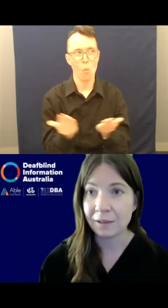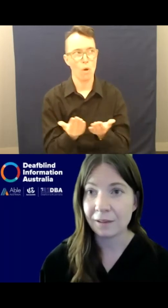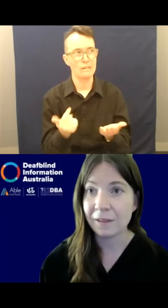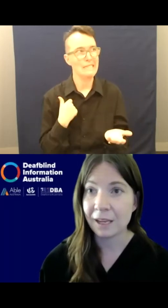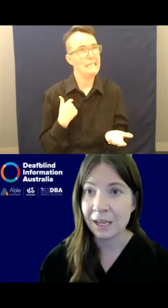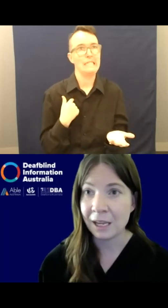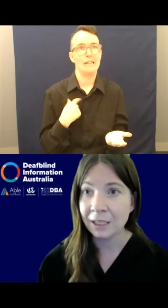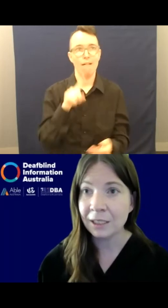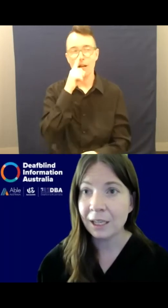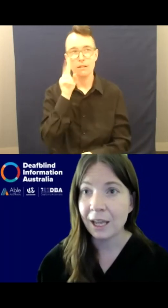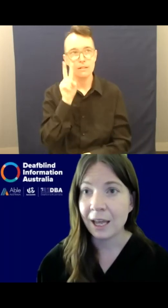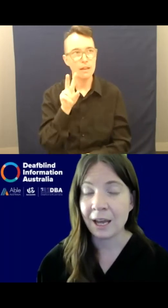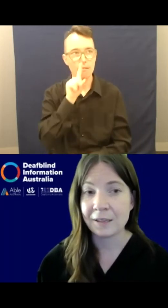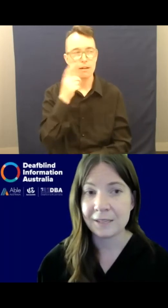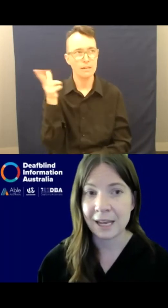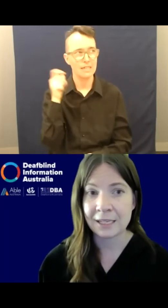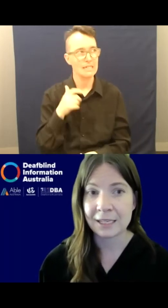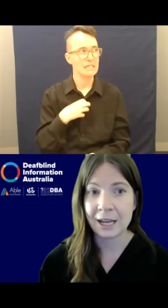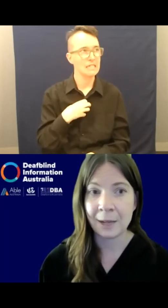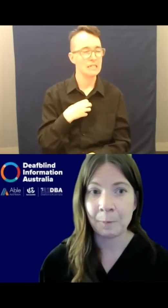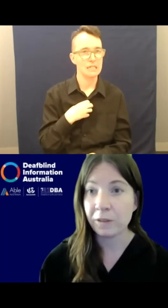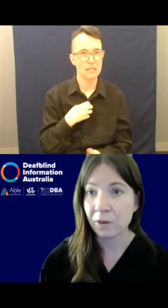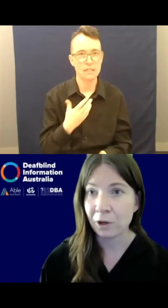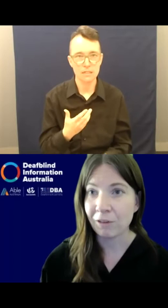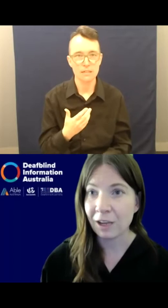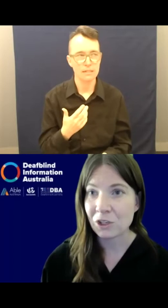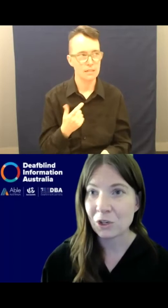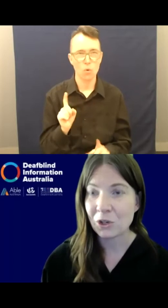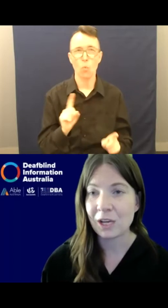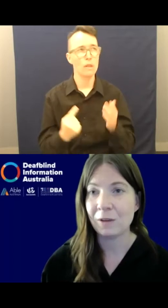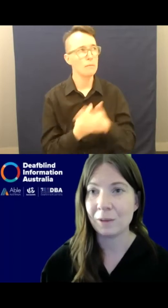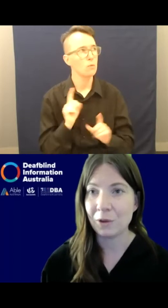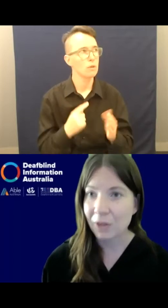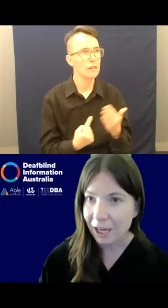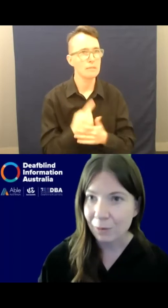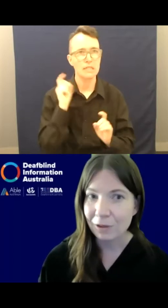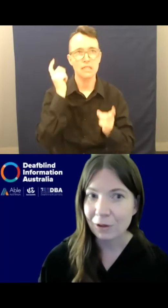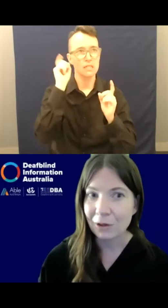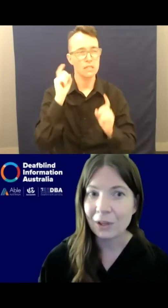see and hear and understand what's going on around you and who is communicating with you.